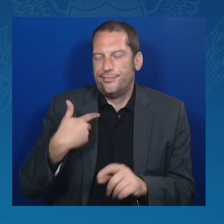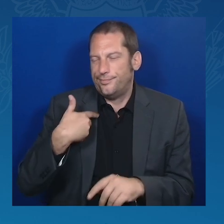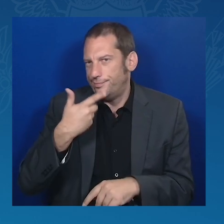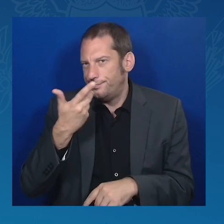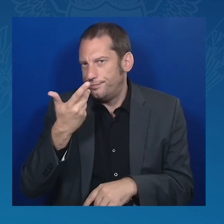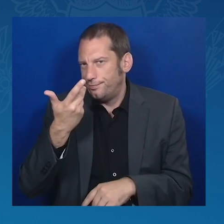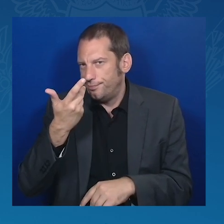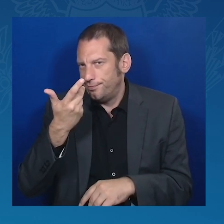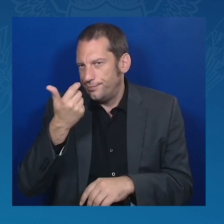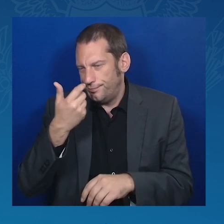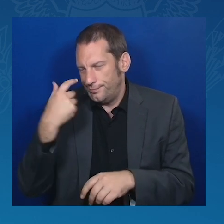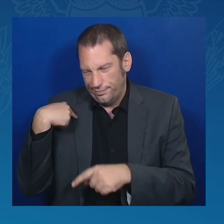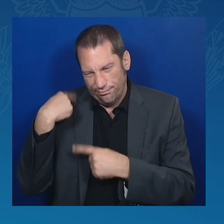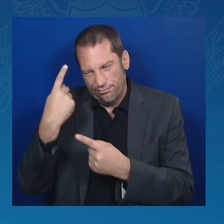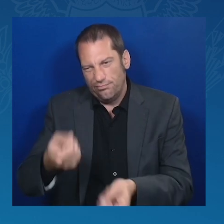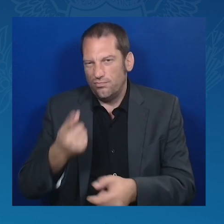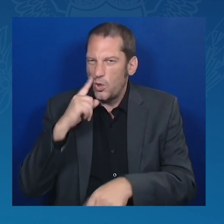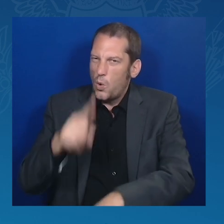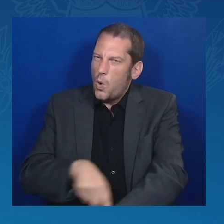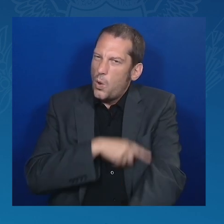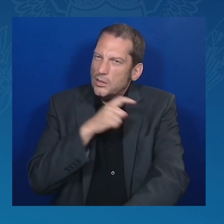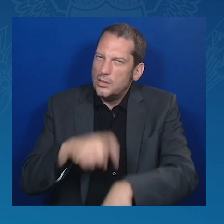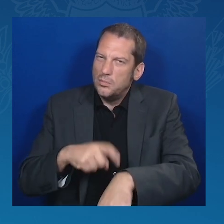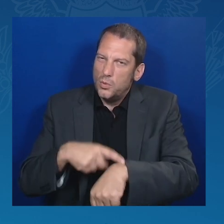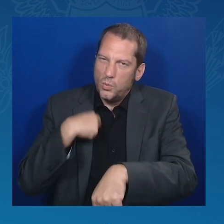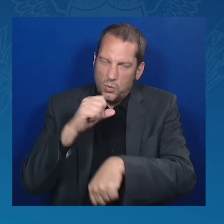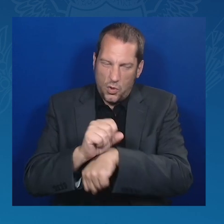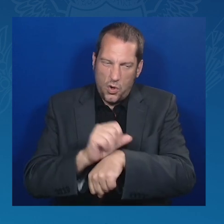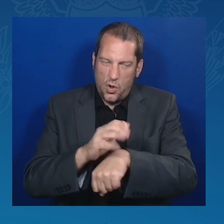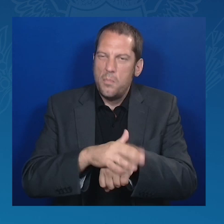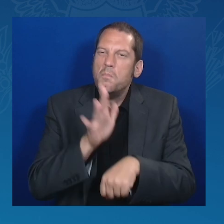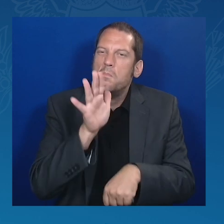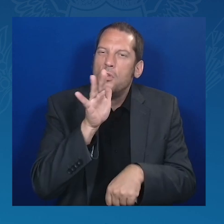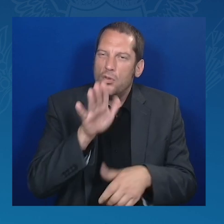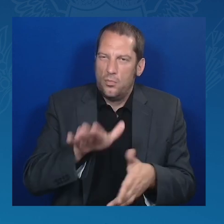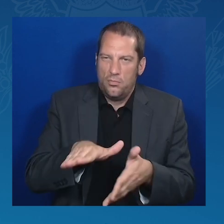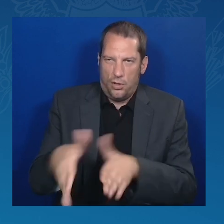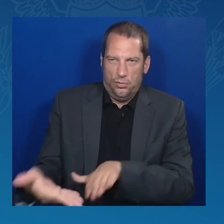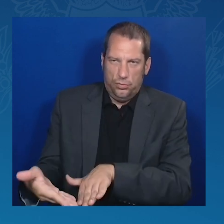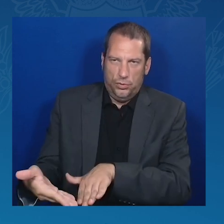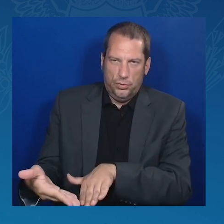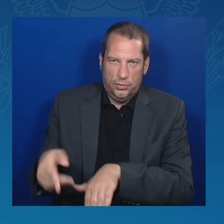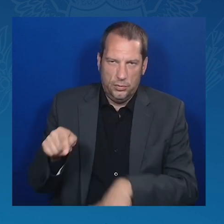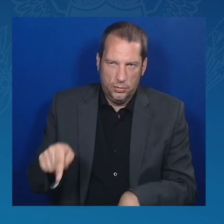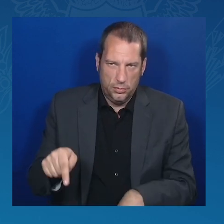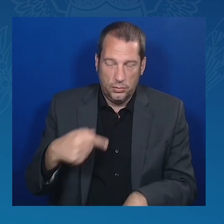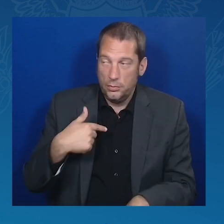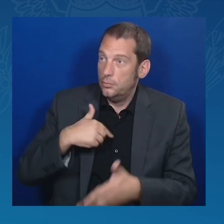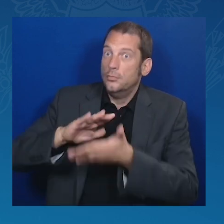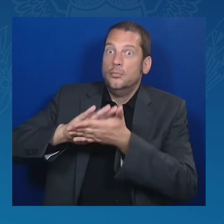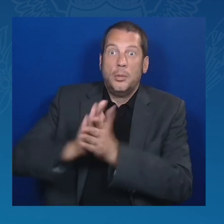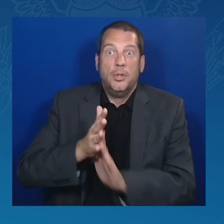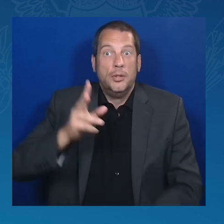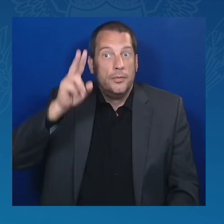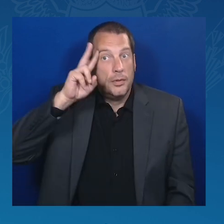And when I became Vice President then, one of the issues that I took a look at is, to your point, postpartum care.